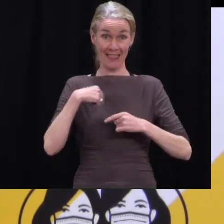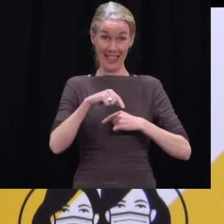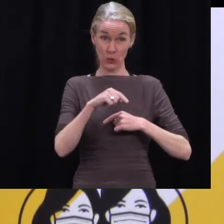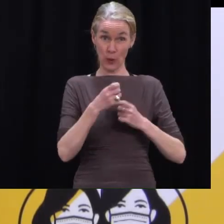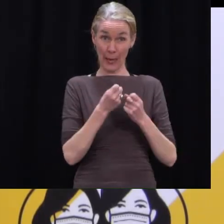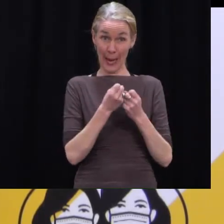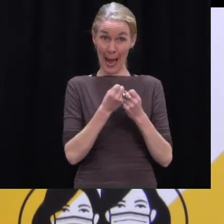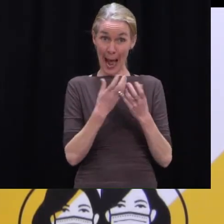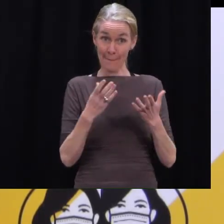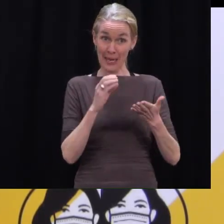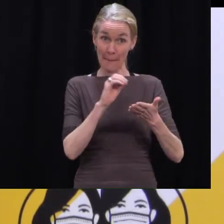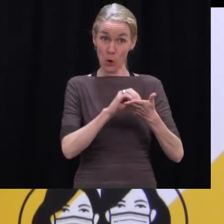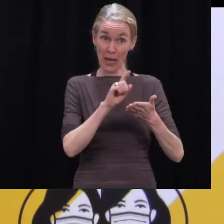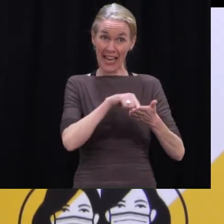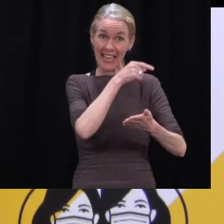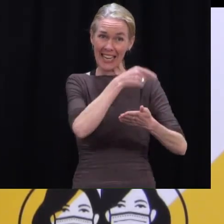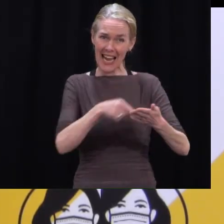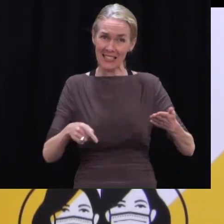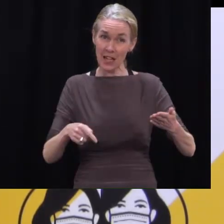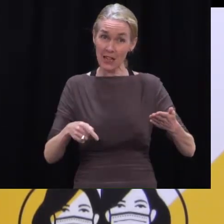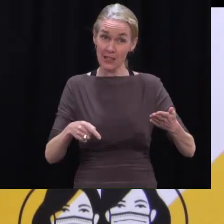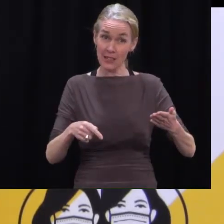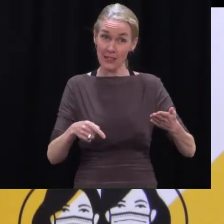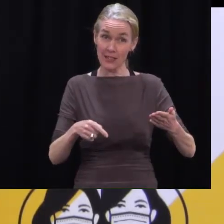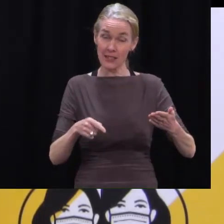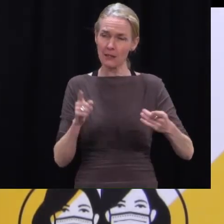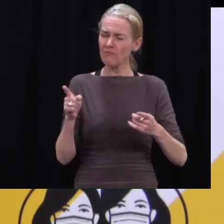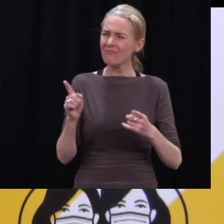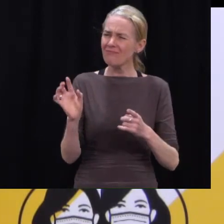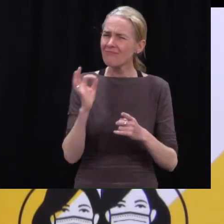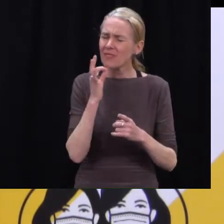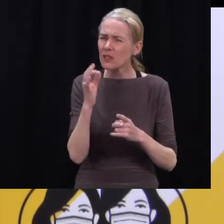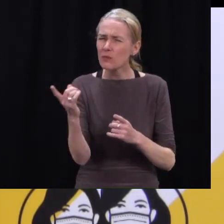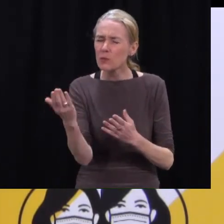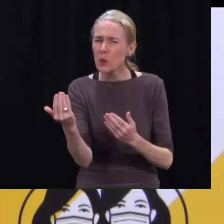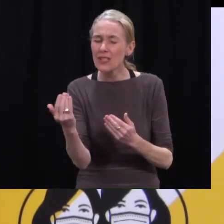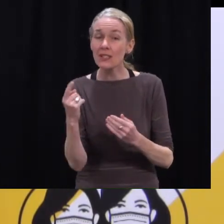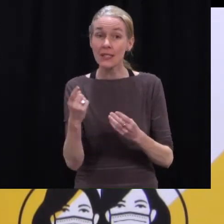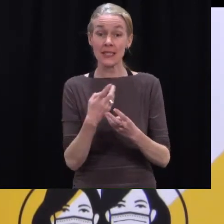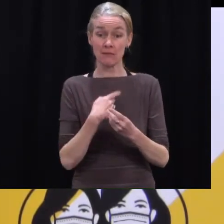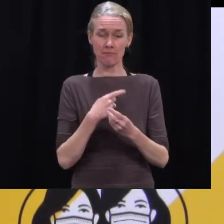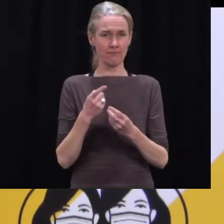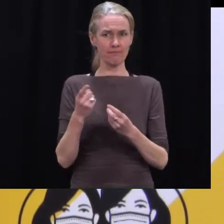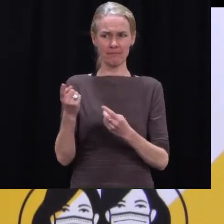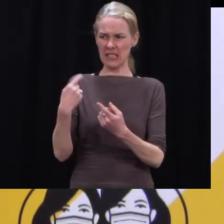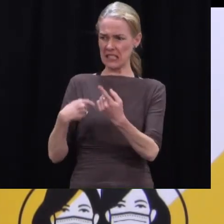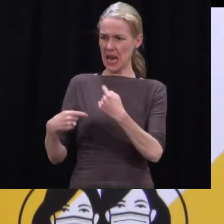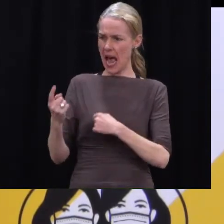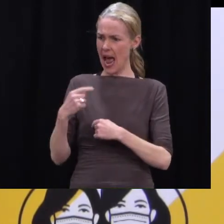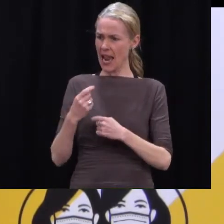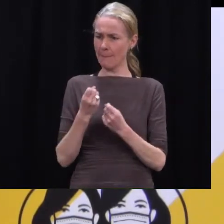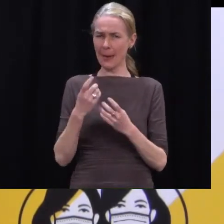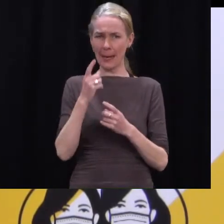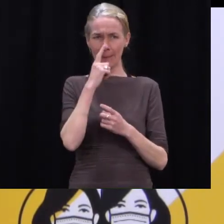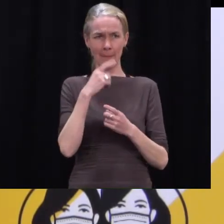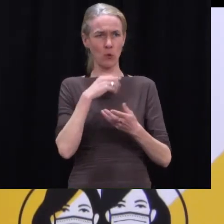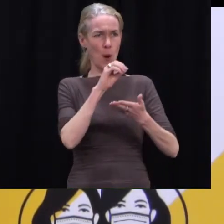bookings have been cancelled in the past week and why they've